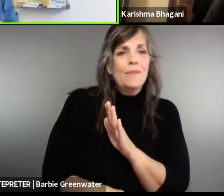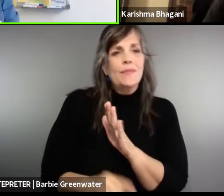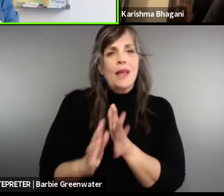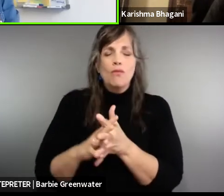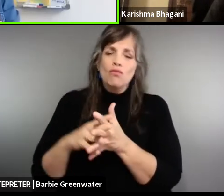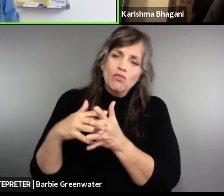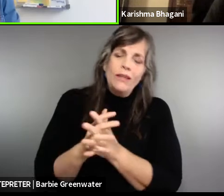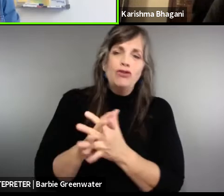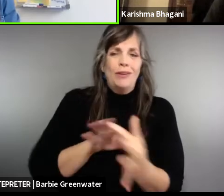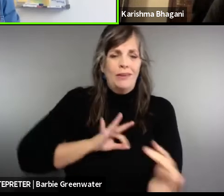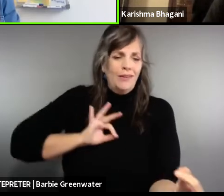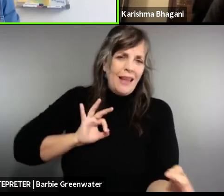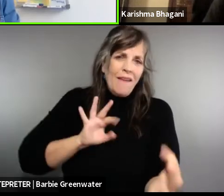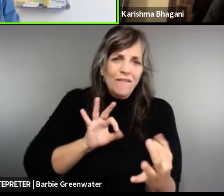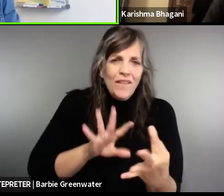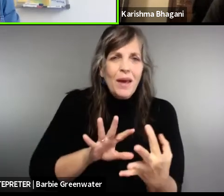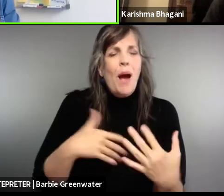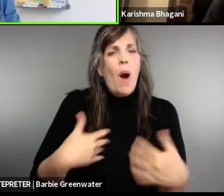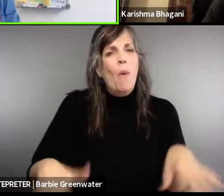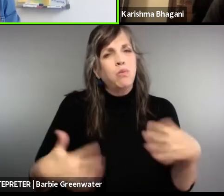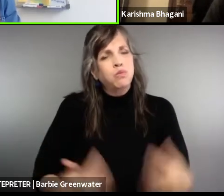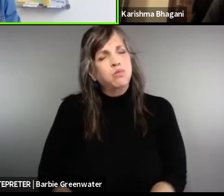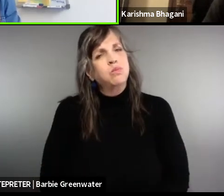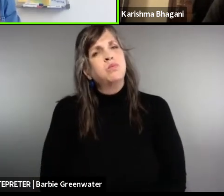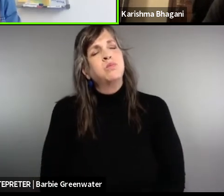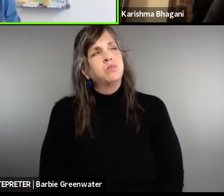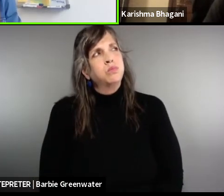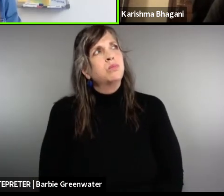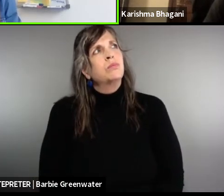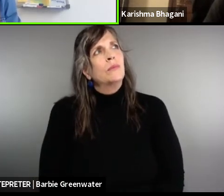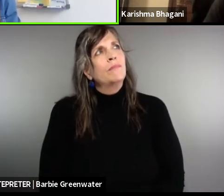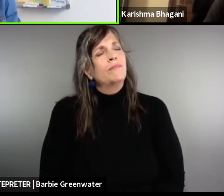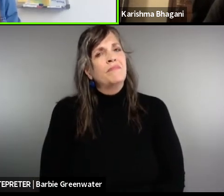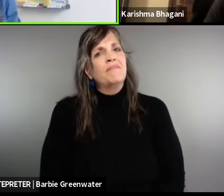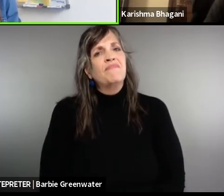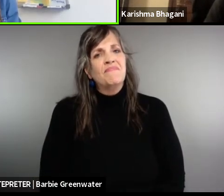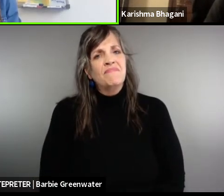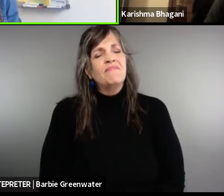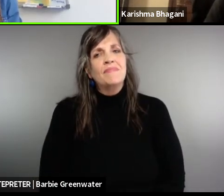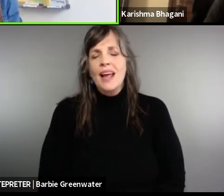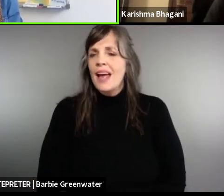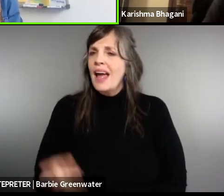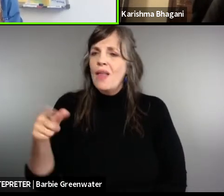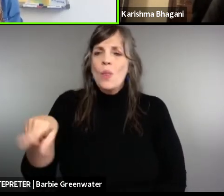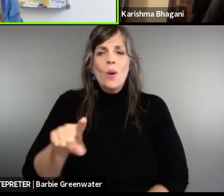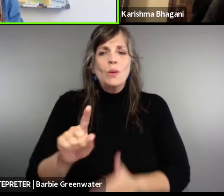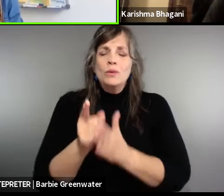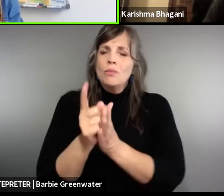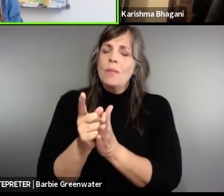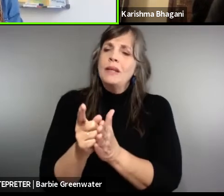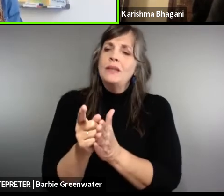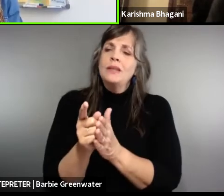And it showed me in the moment that these spaces are very important for people who've been stuck with the canon.